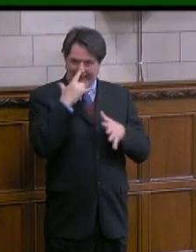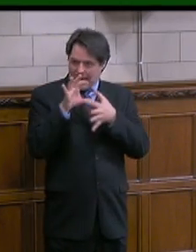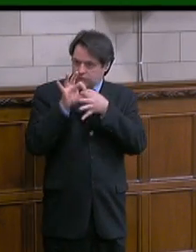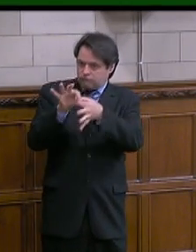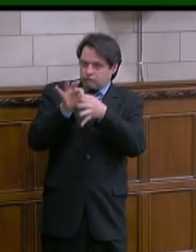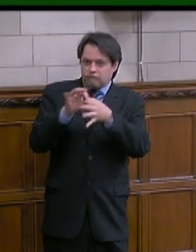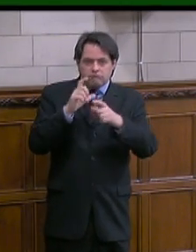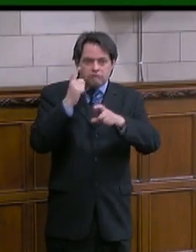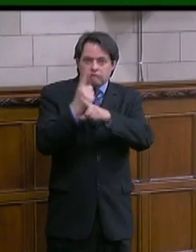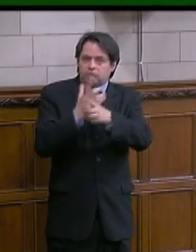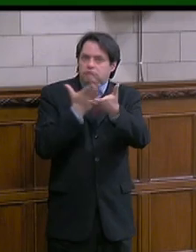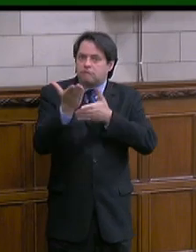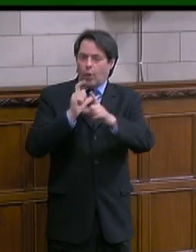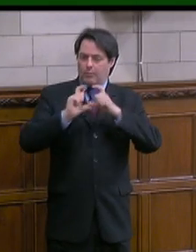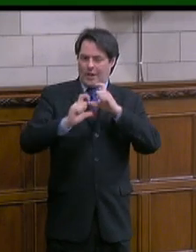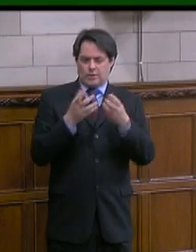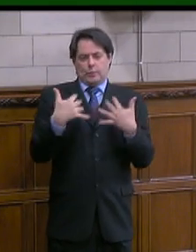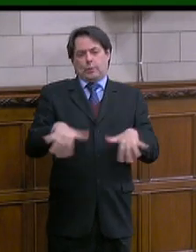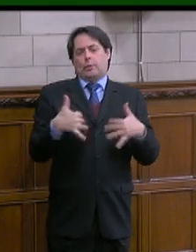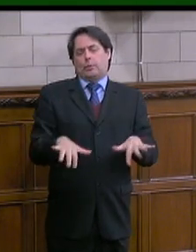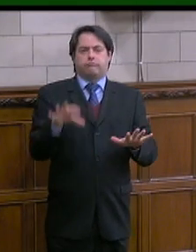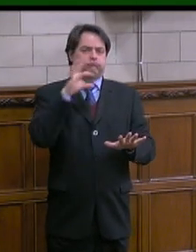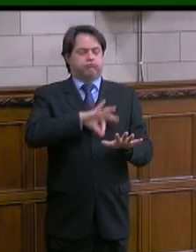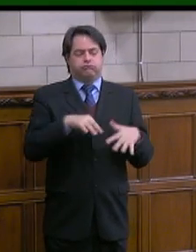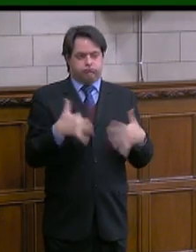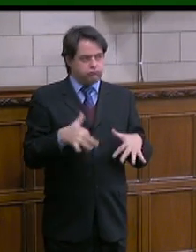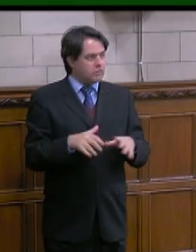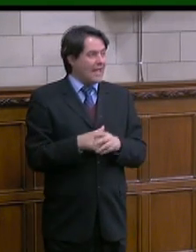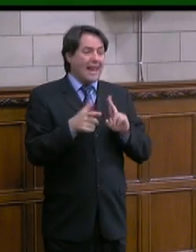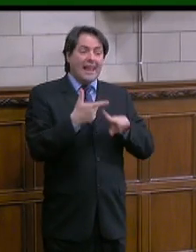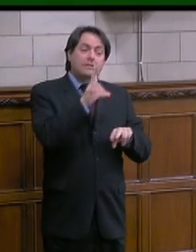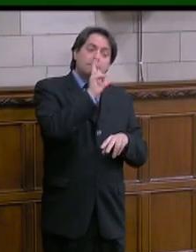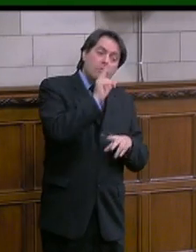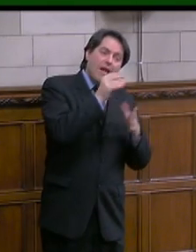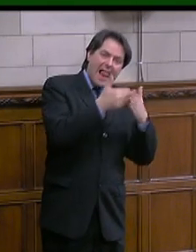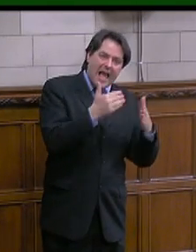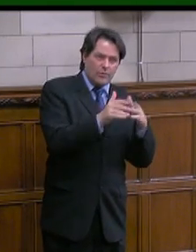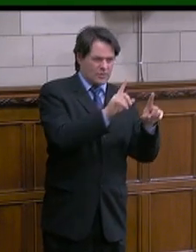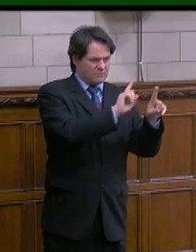are able to communicate. We know from verbalised languages the difference that makes.